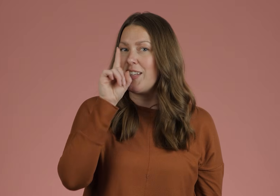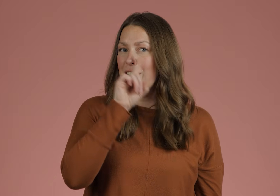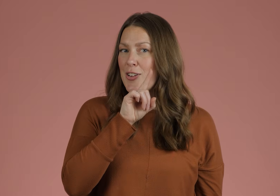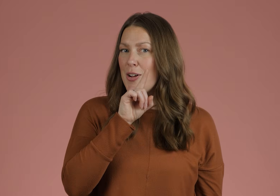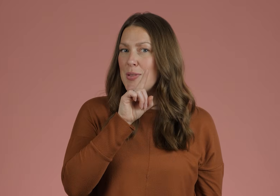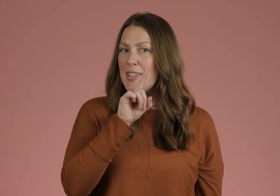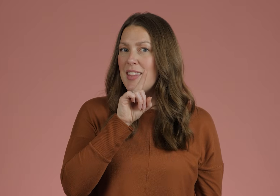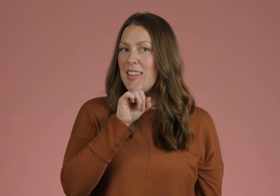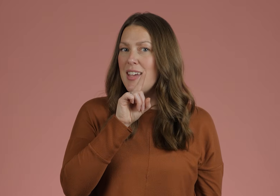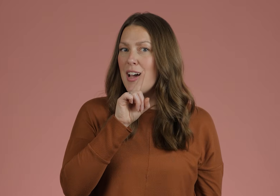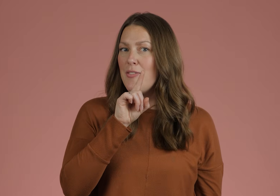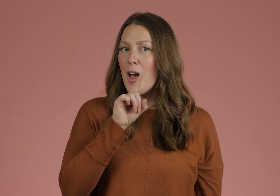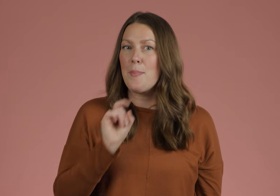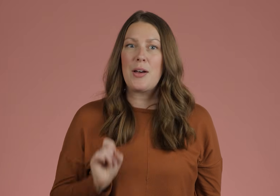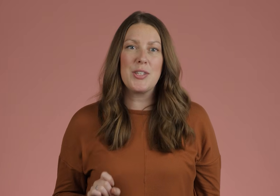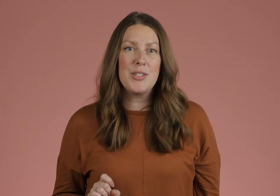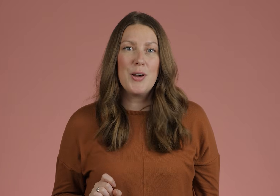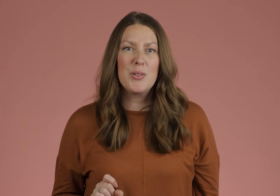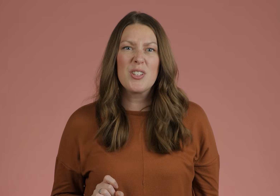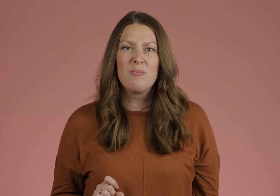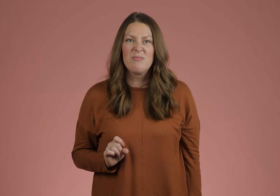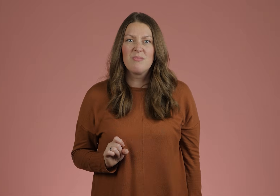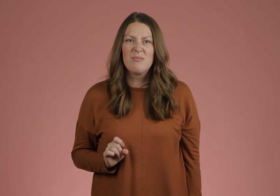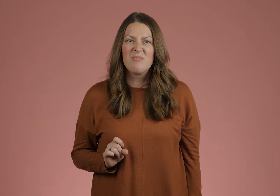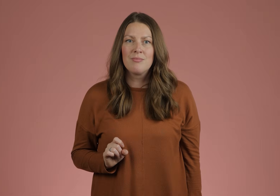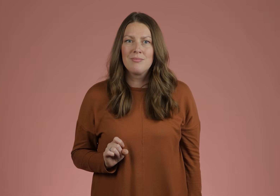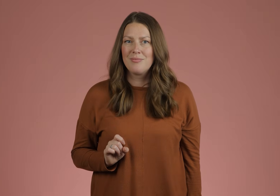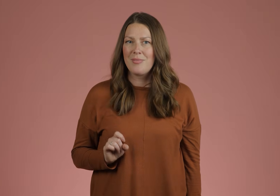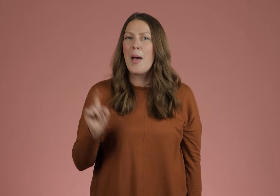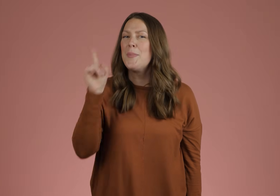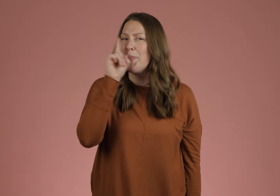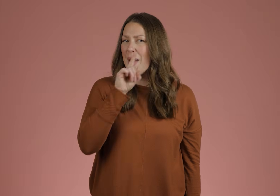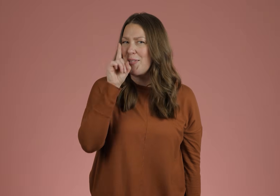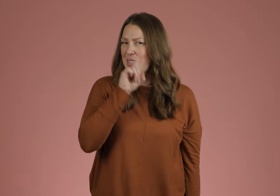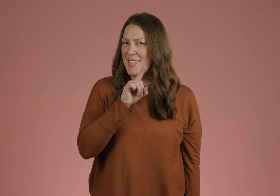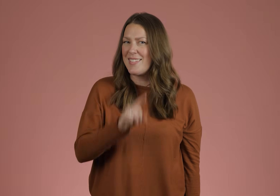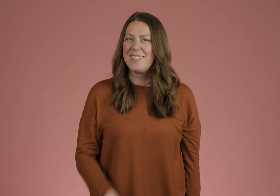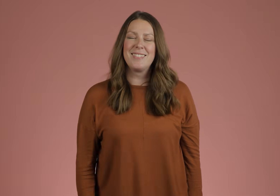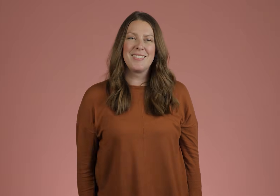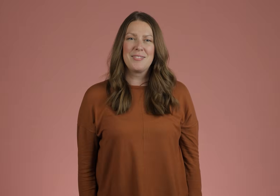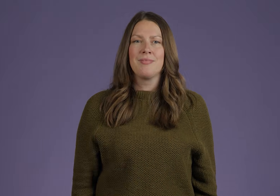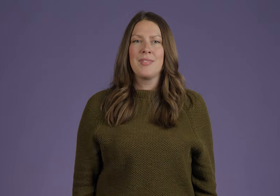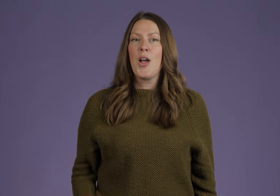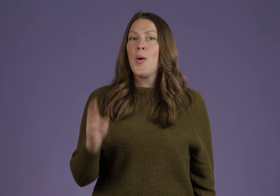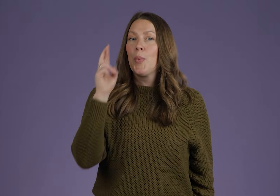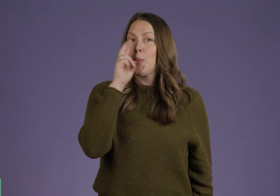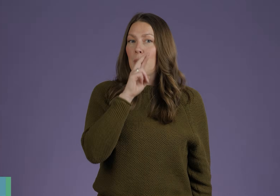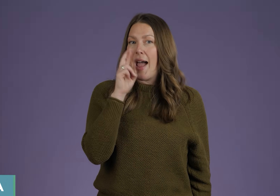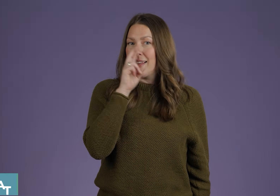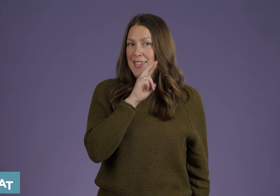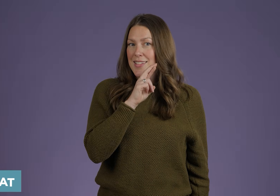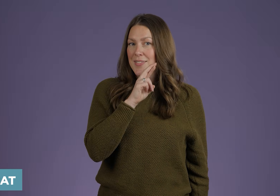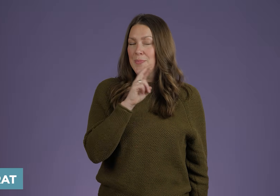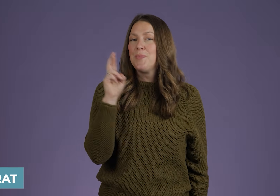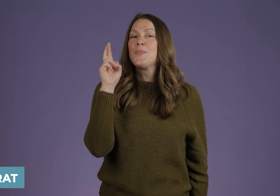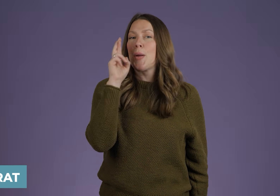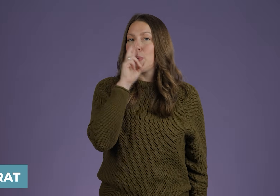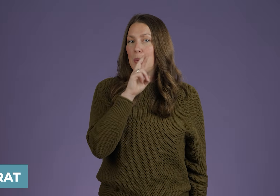flicking your nose. Think of a mouse's nose. Mouse.